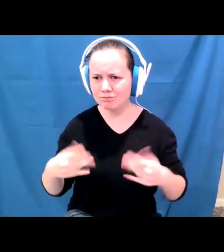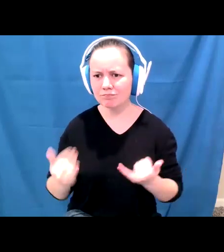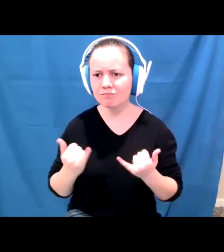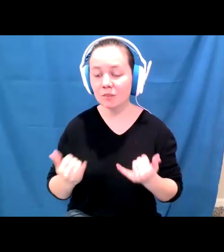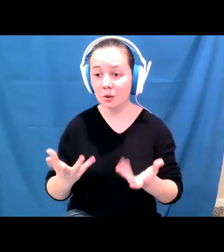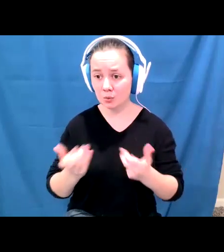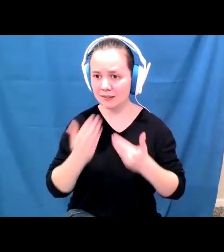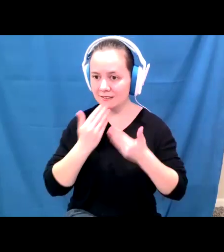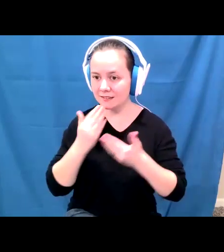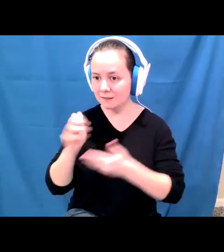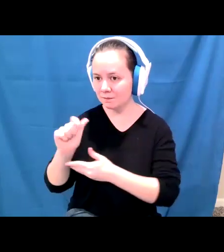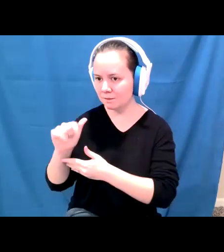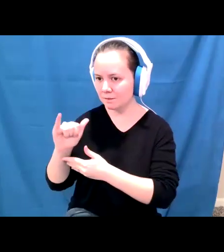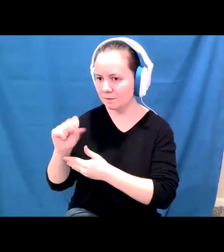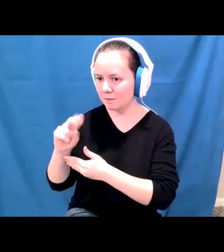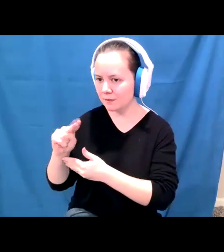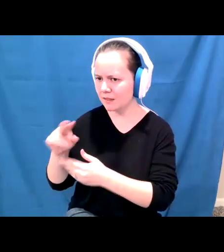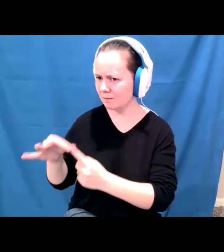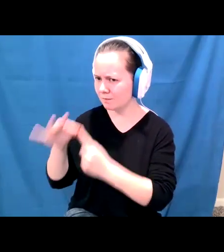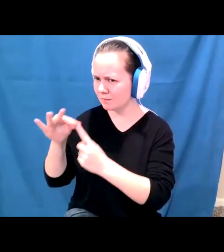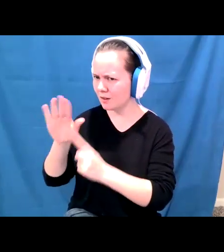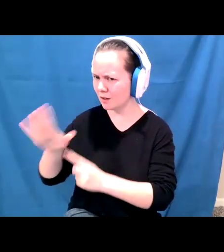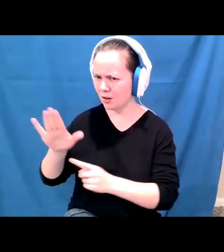Alison, in particular, for your dedication to this issue.